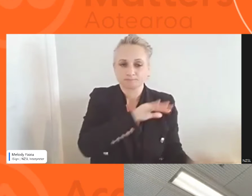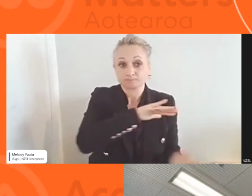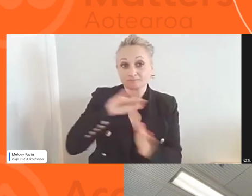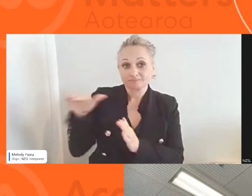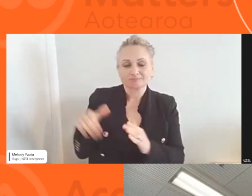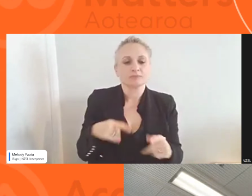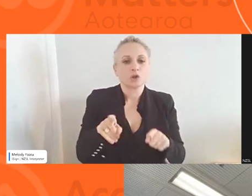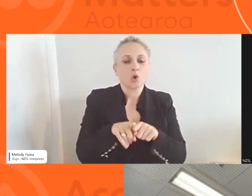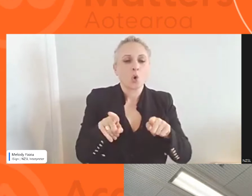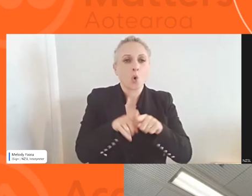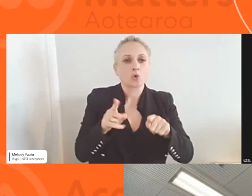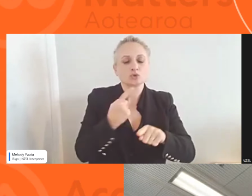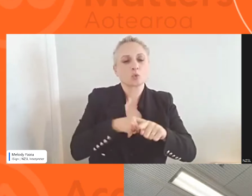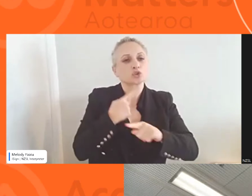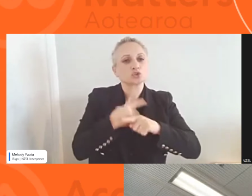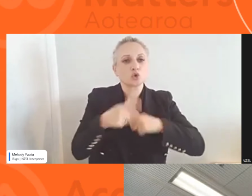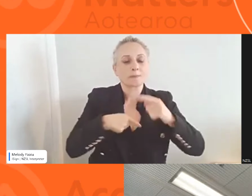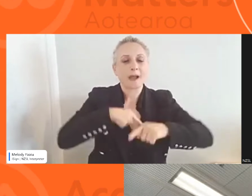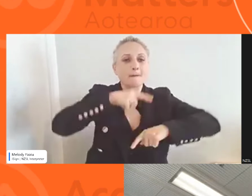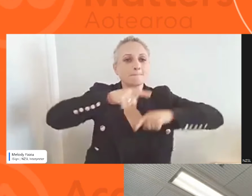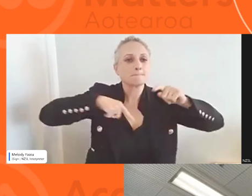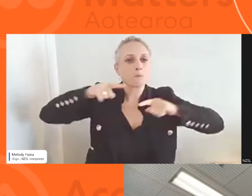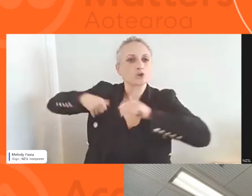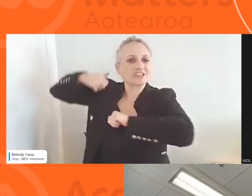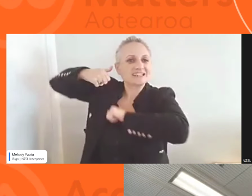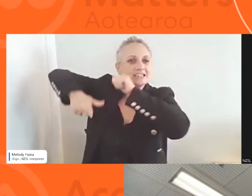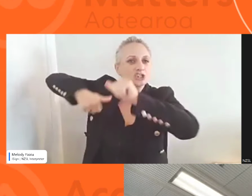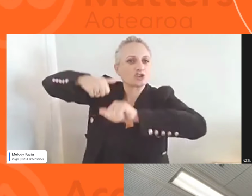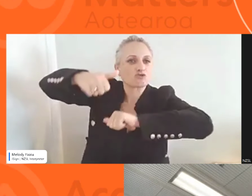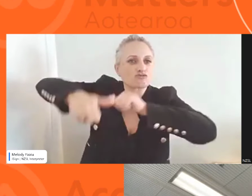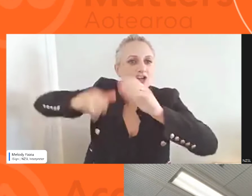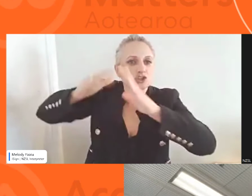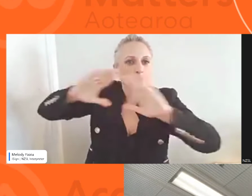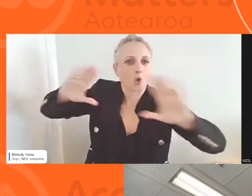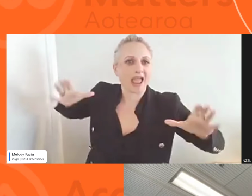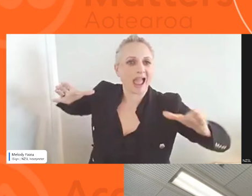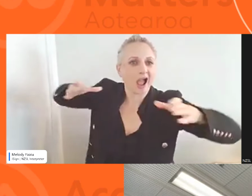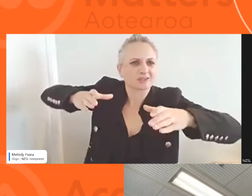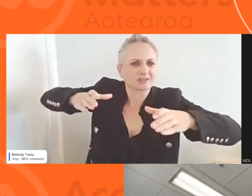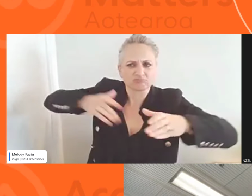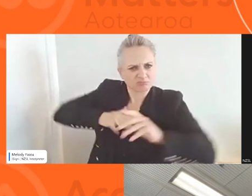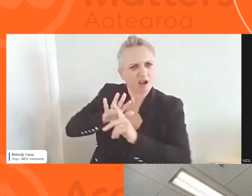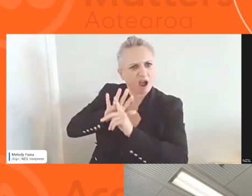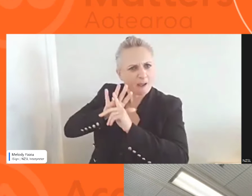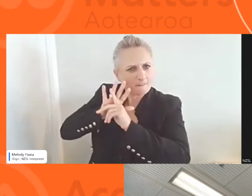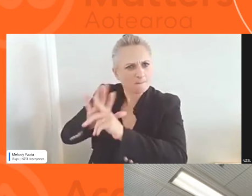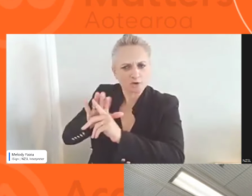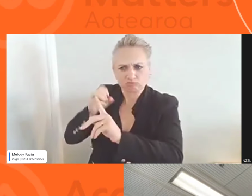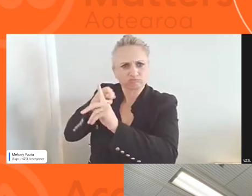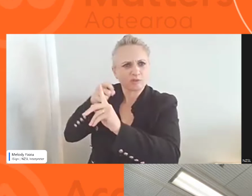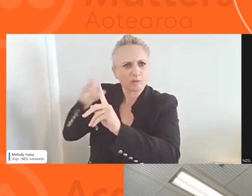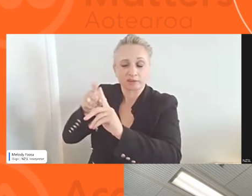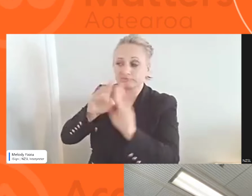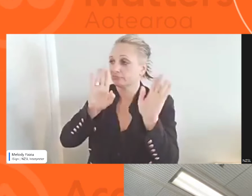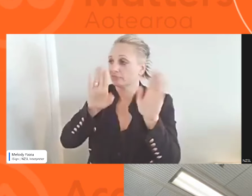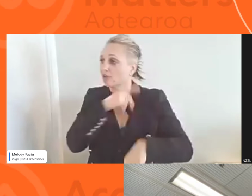housing. I pushed for it while I was there and no-one was interested, but I noted about a year or so ago they announced they were going